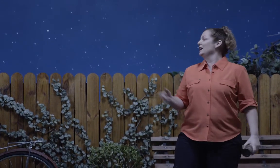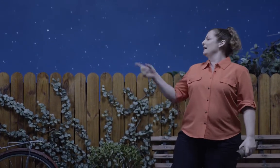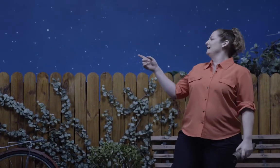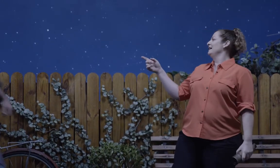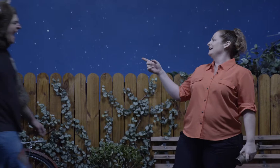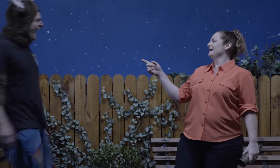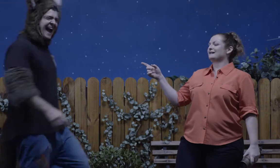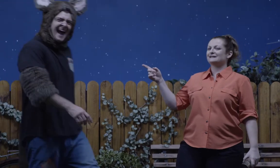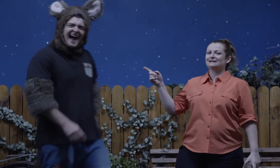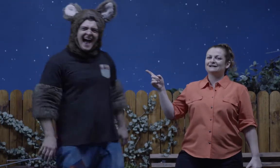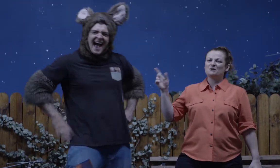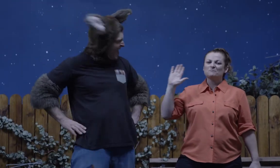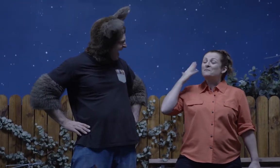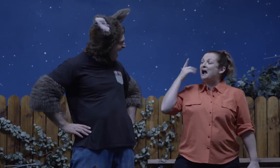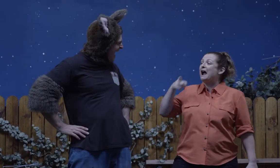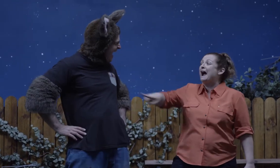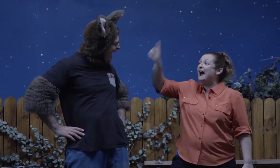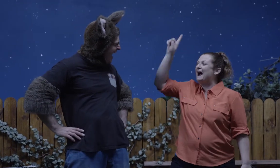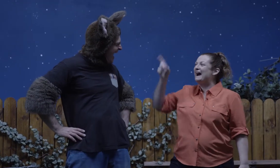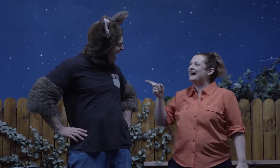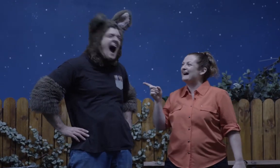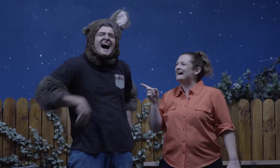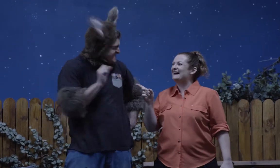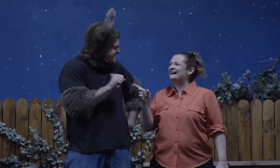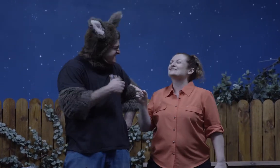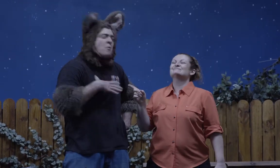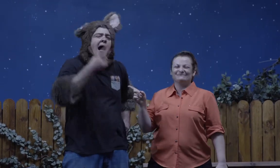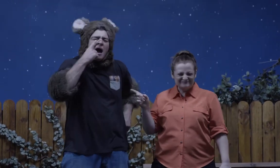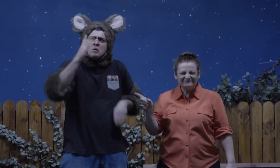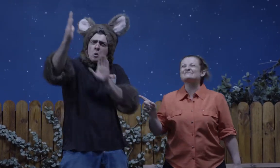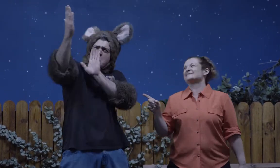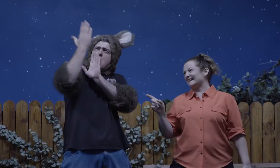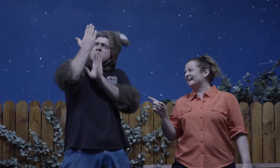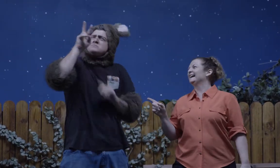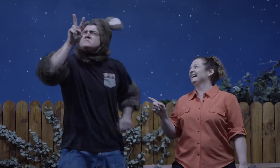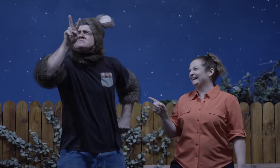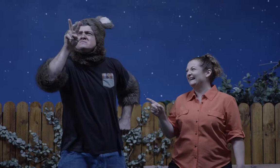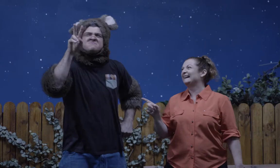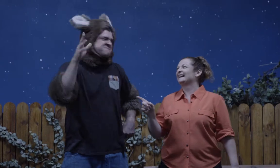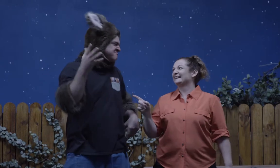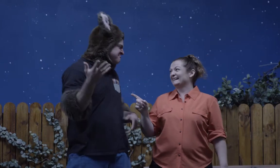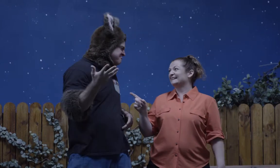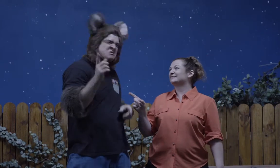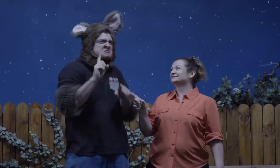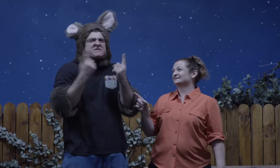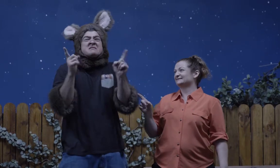Oh, there he is. Did you climb to the top of your tree? Yes, I wanted to see if I could get a better look from up there,